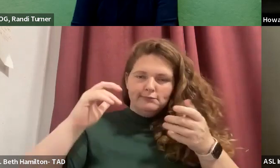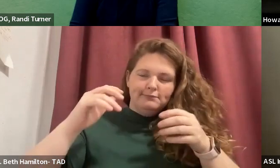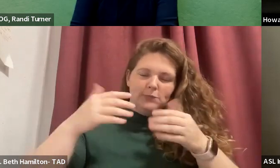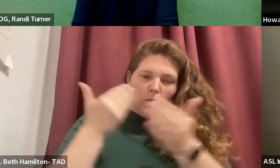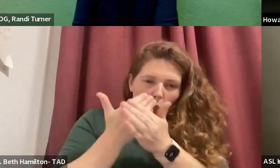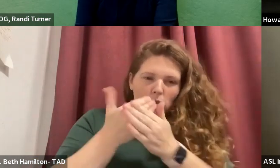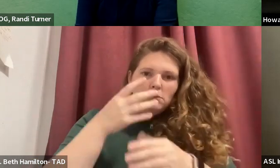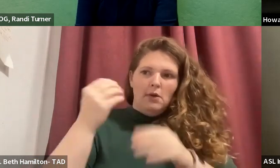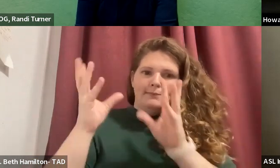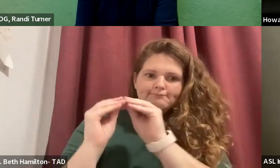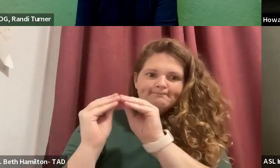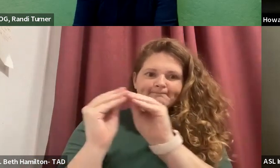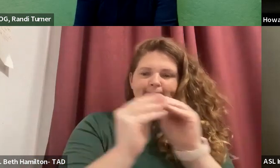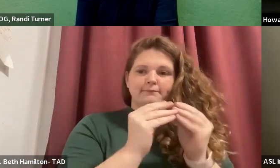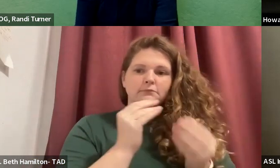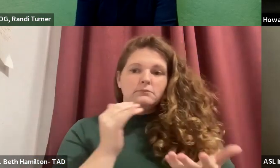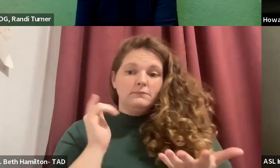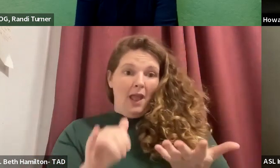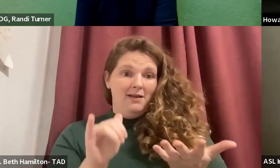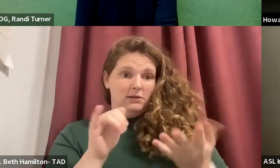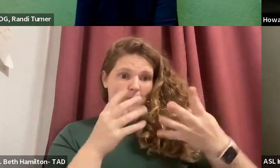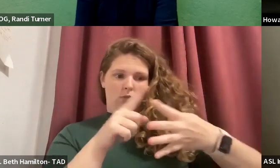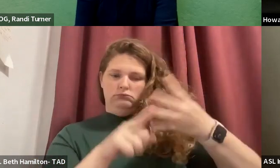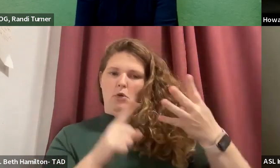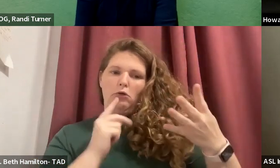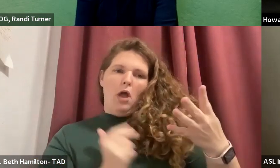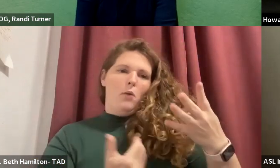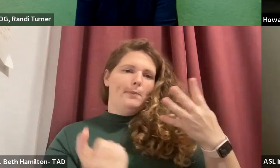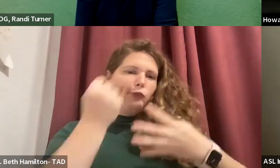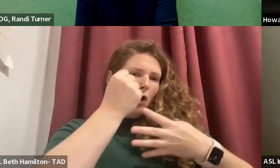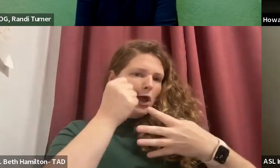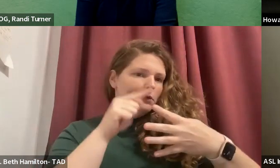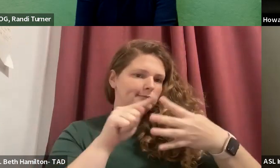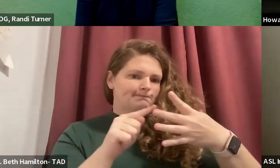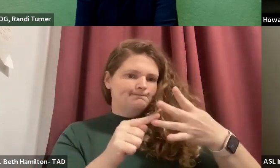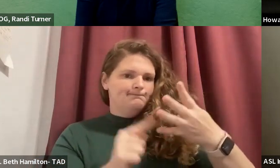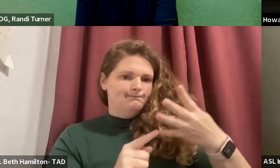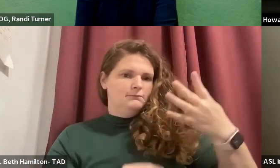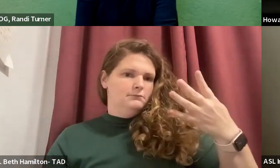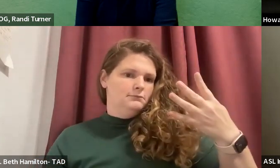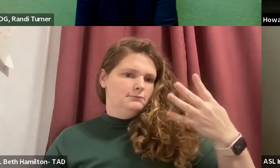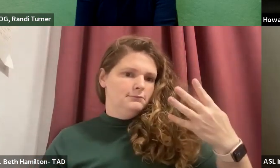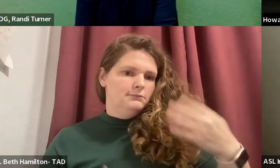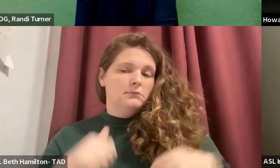to what so we're also working with members and meeting